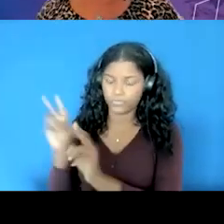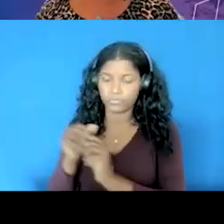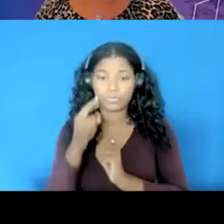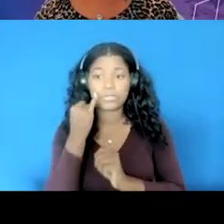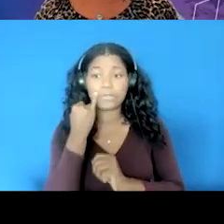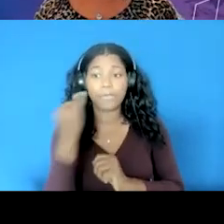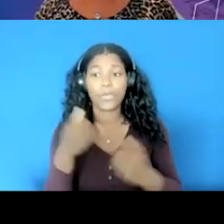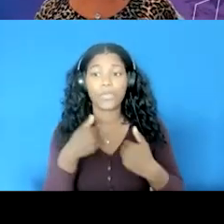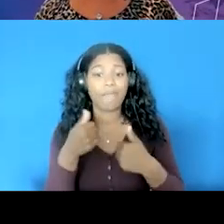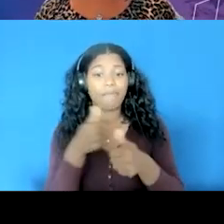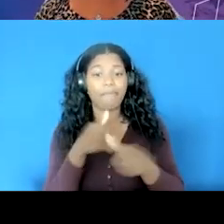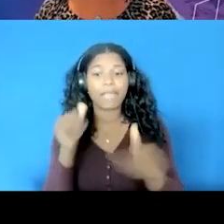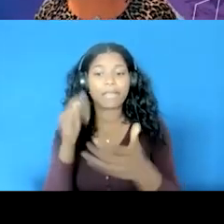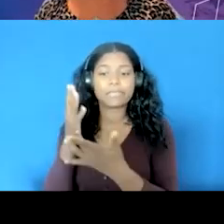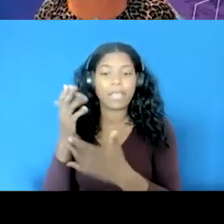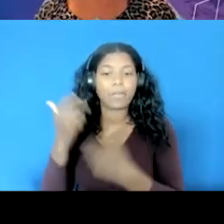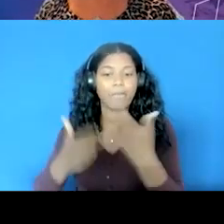please submit it in the Q&A and someone will assist you.